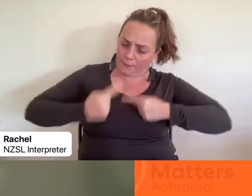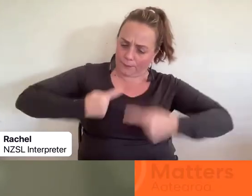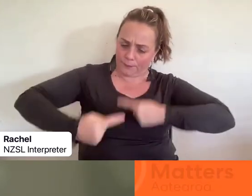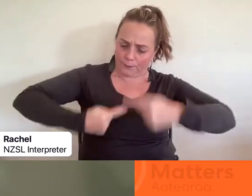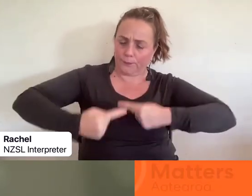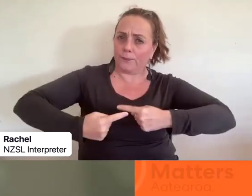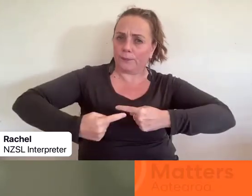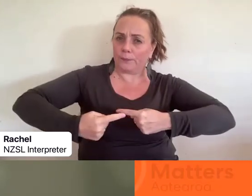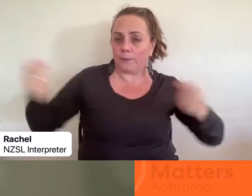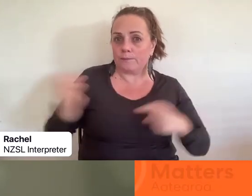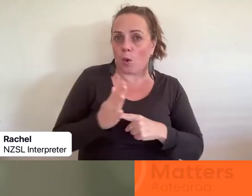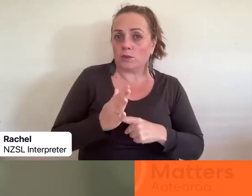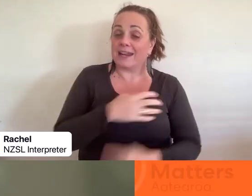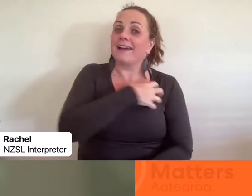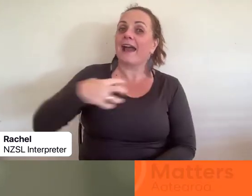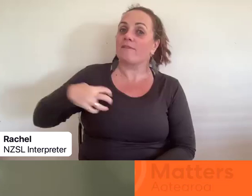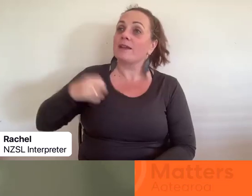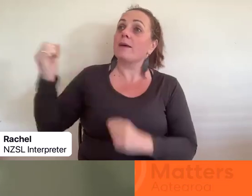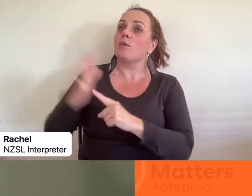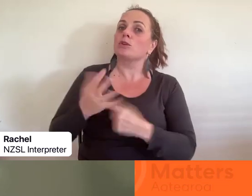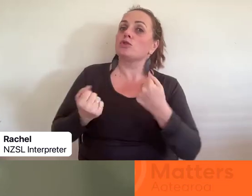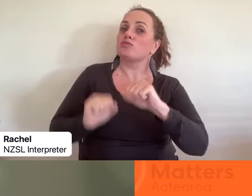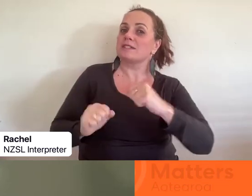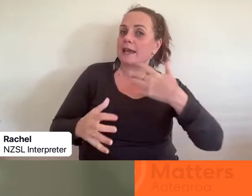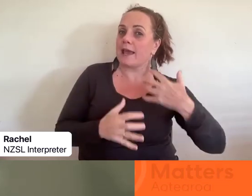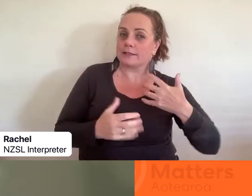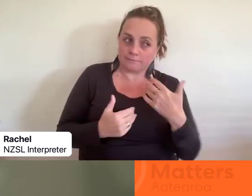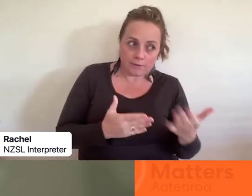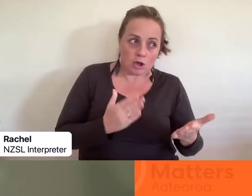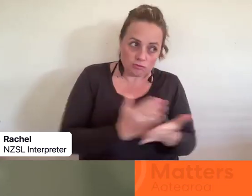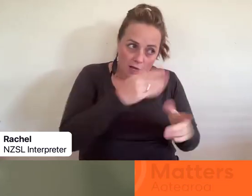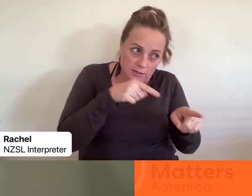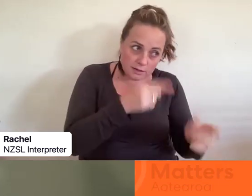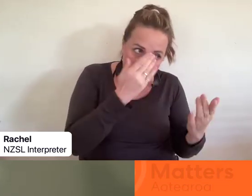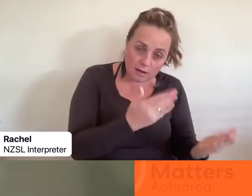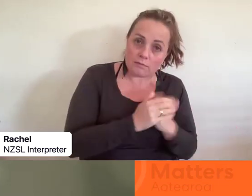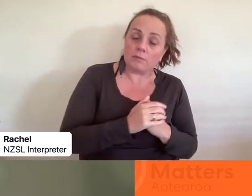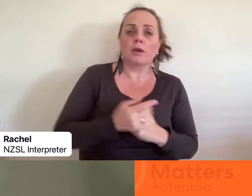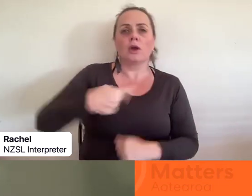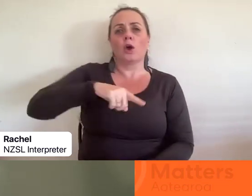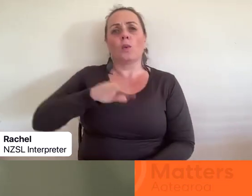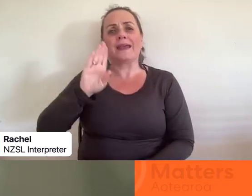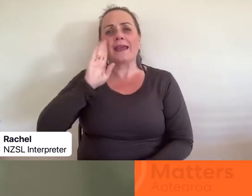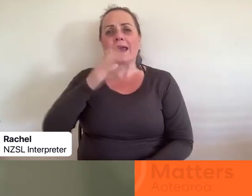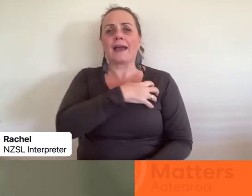State that has that responsibility. When we start hearing the State talking about natural supports,